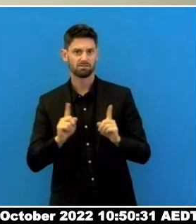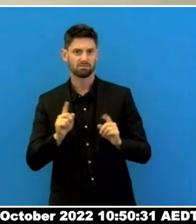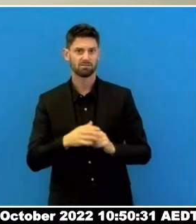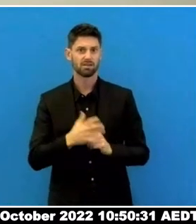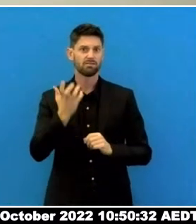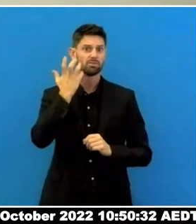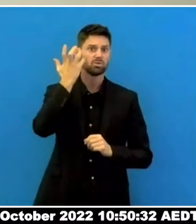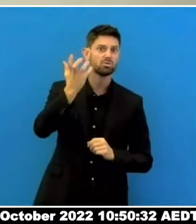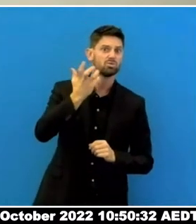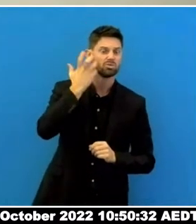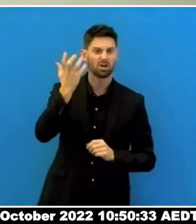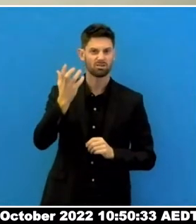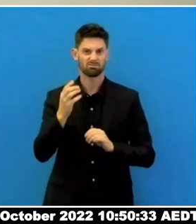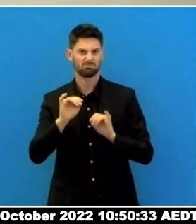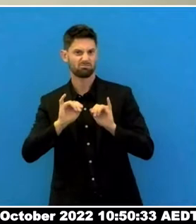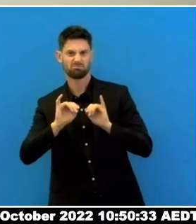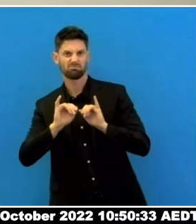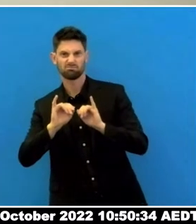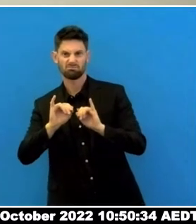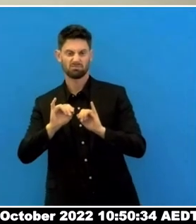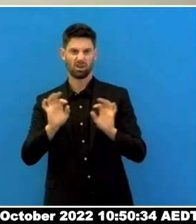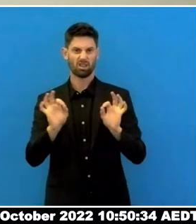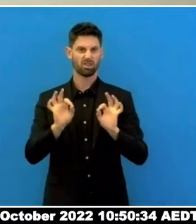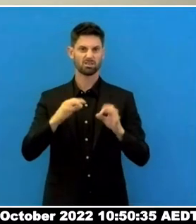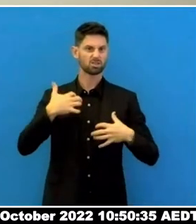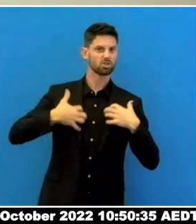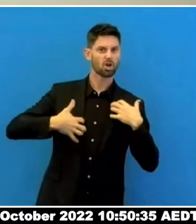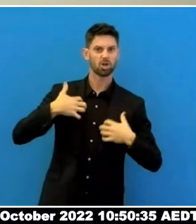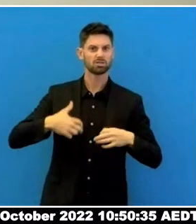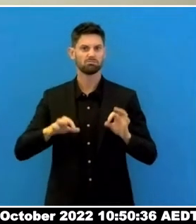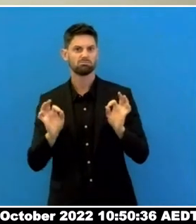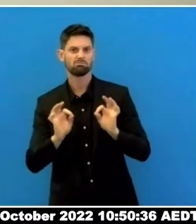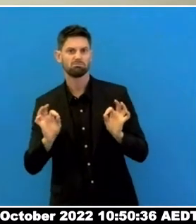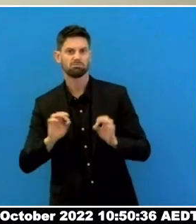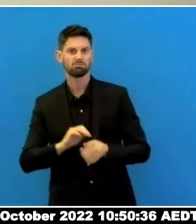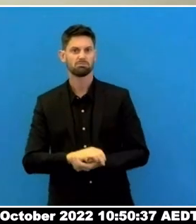I can only see darkness. I just want a life, nothing else."